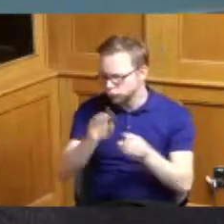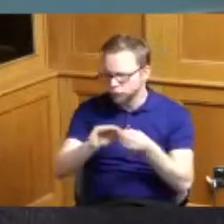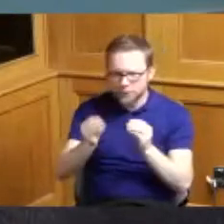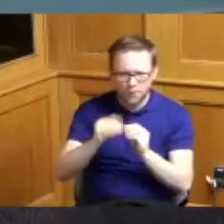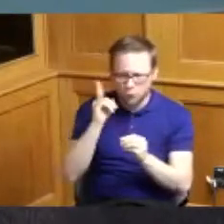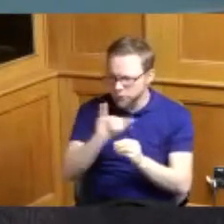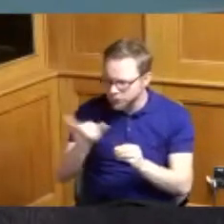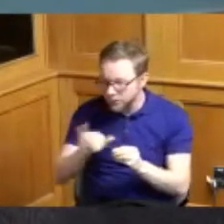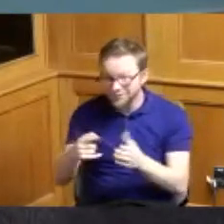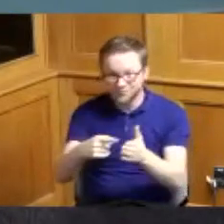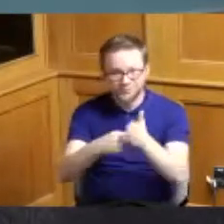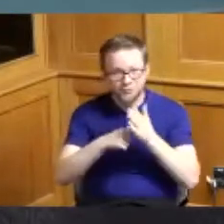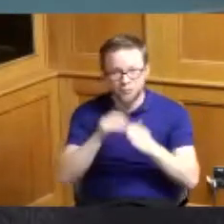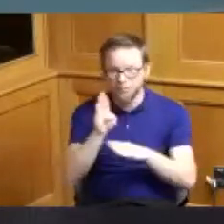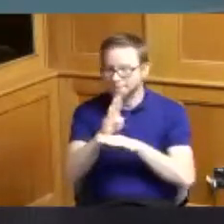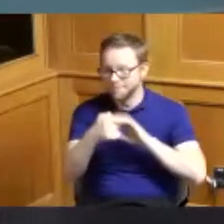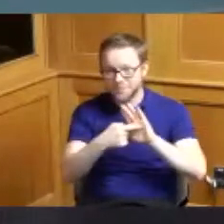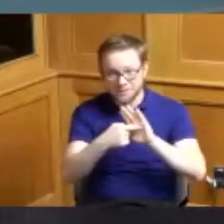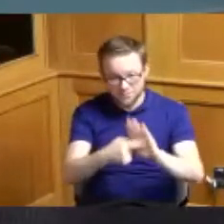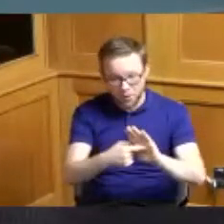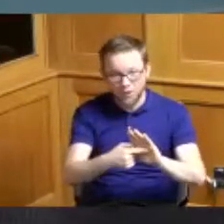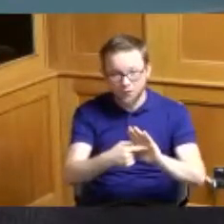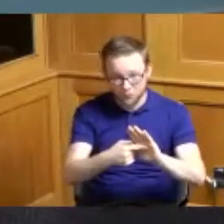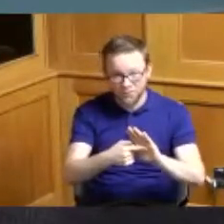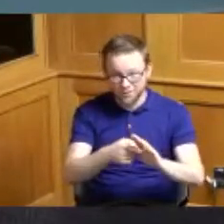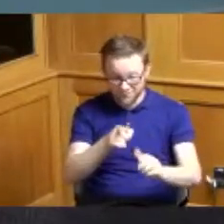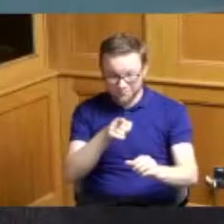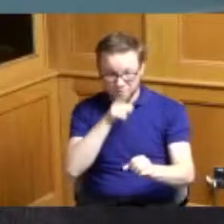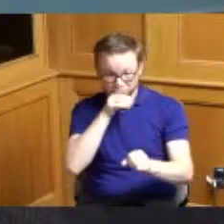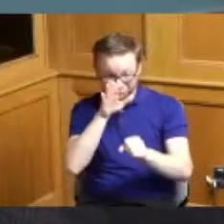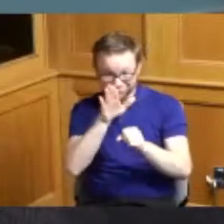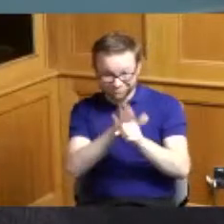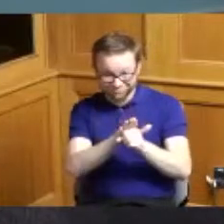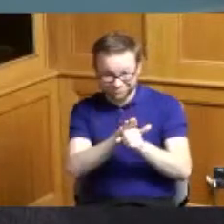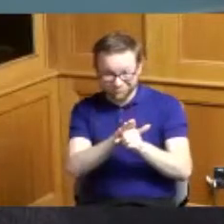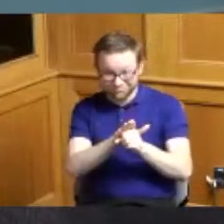business model where the 30 can still happen and I think you'll be able to do those things